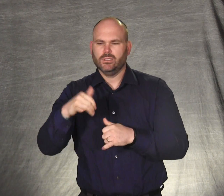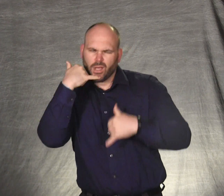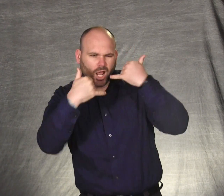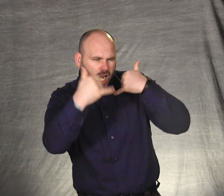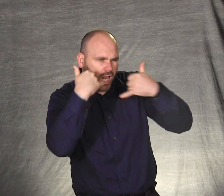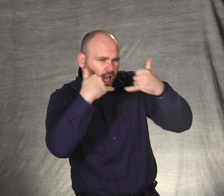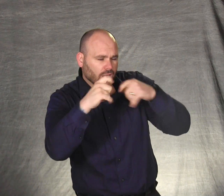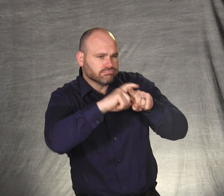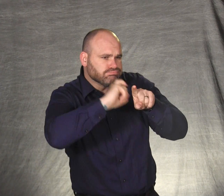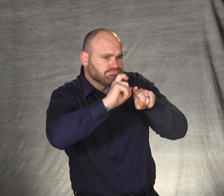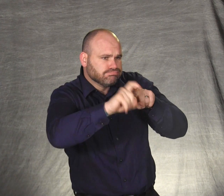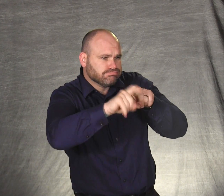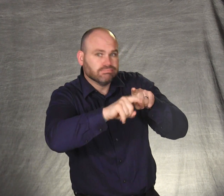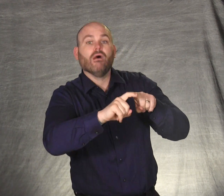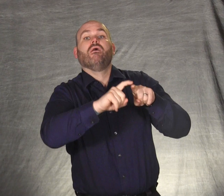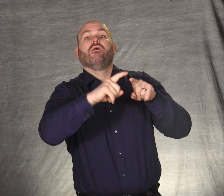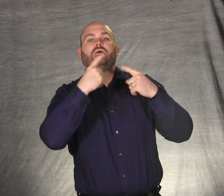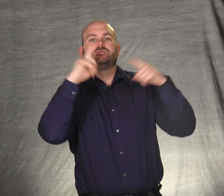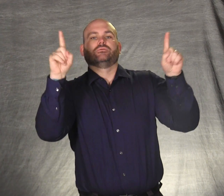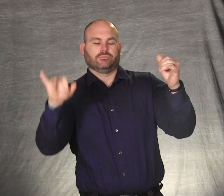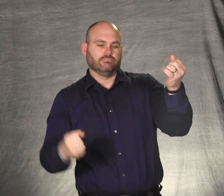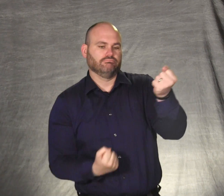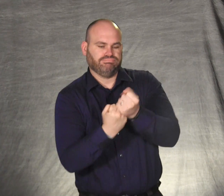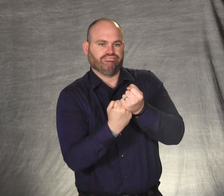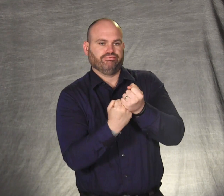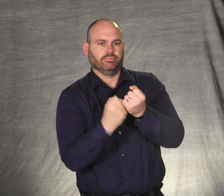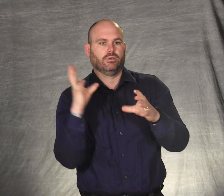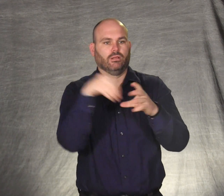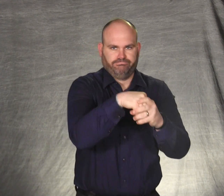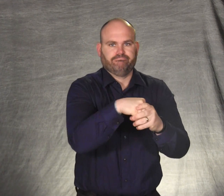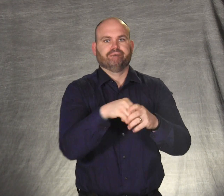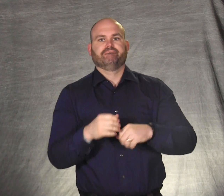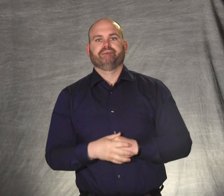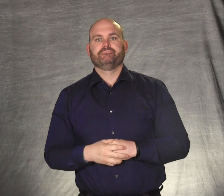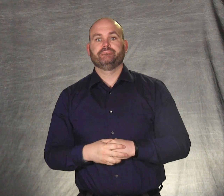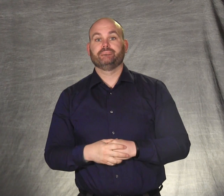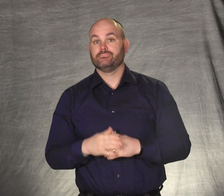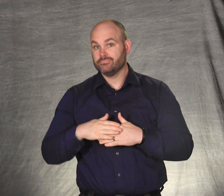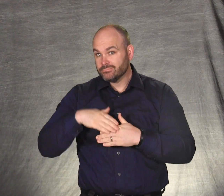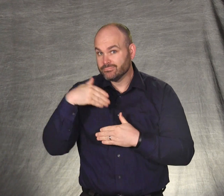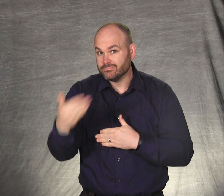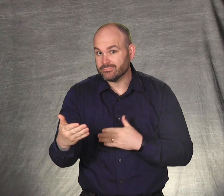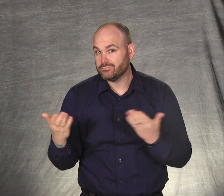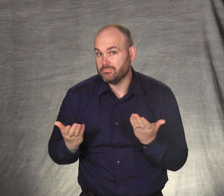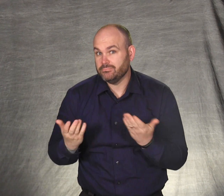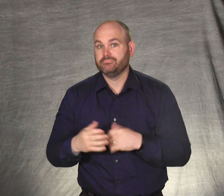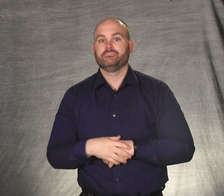who called him to ask him to support this. What’s next?